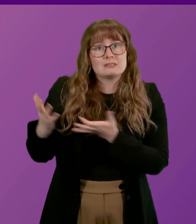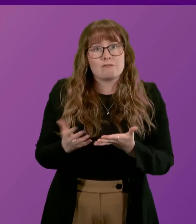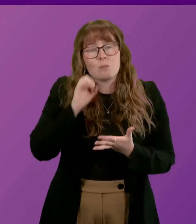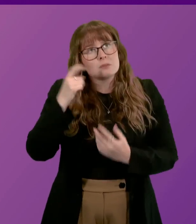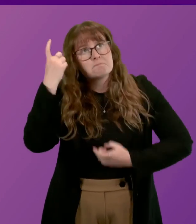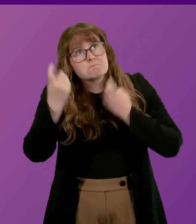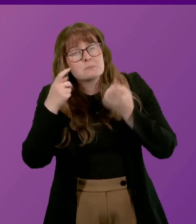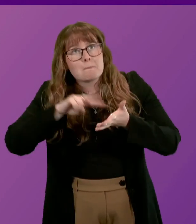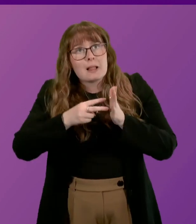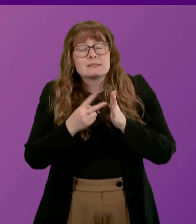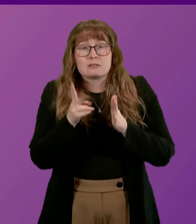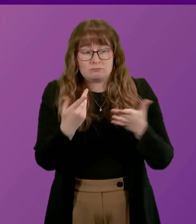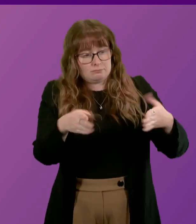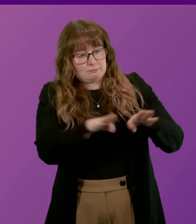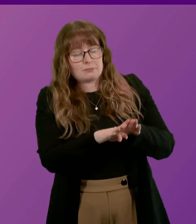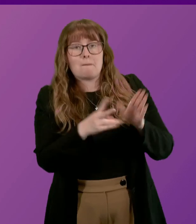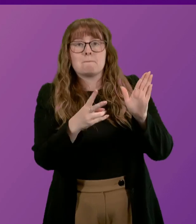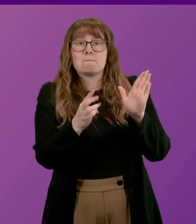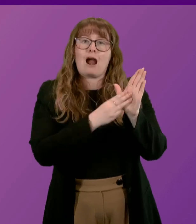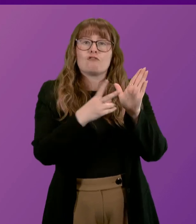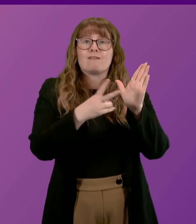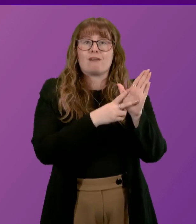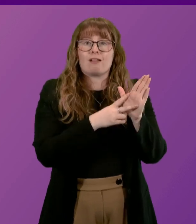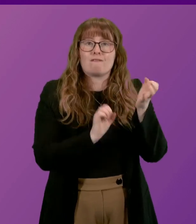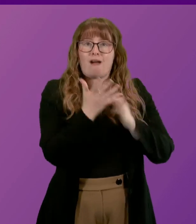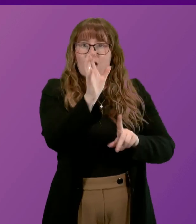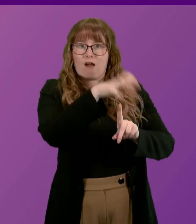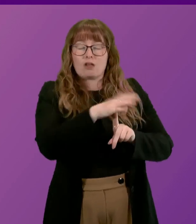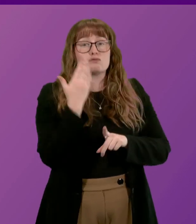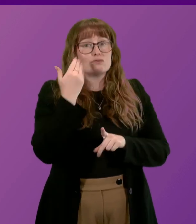plans to close Marionville fire station, in the light of the recent fire at Cables Wynd house in